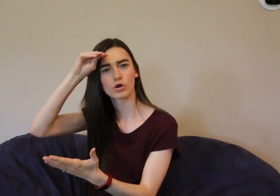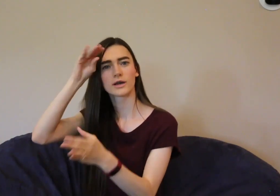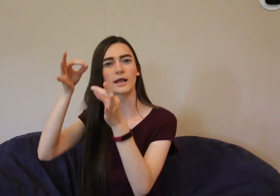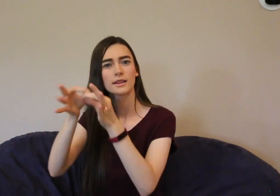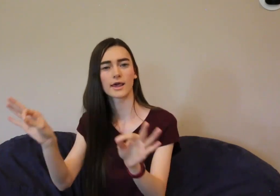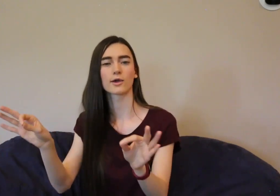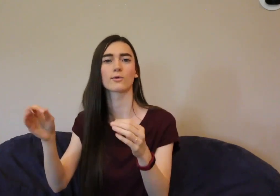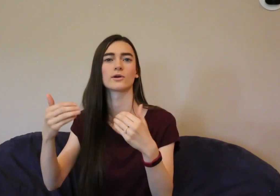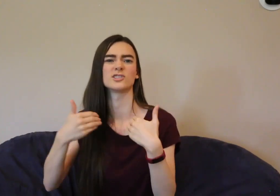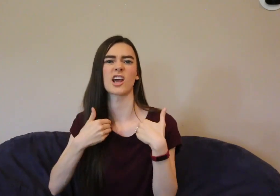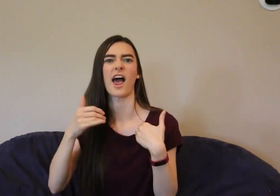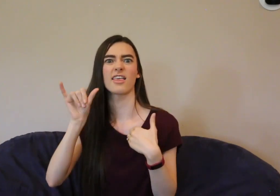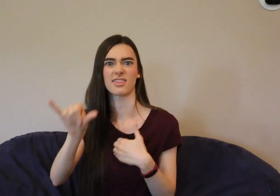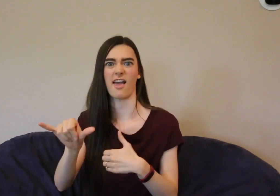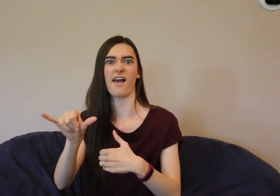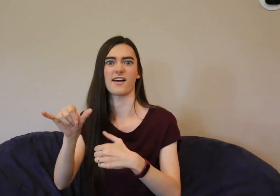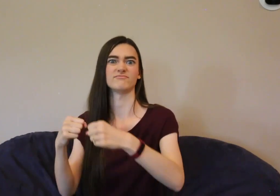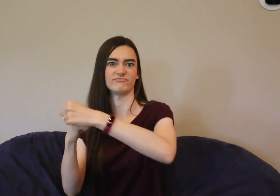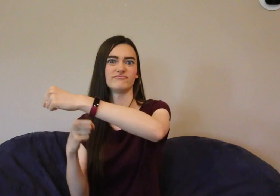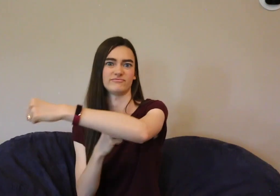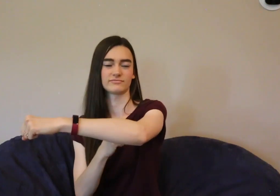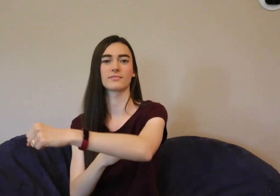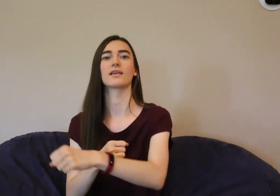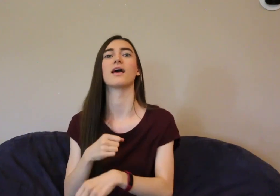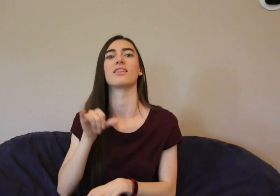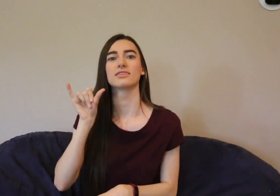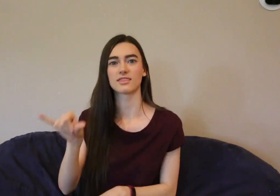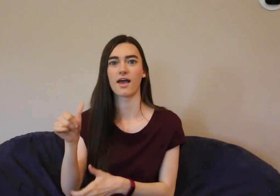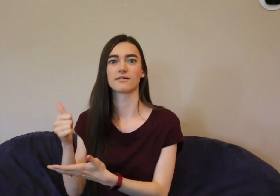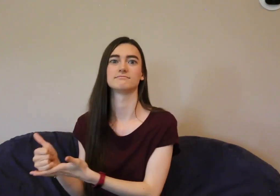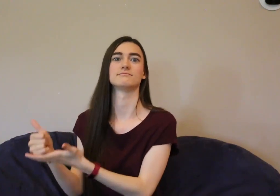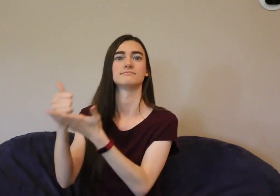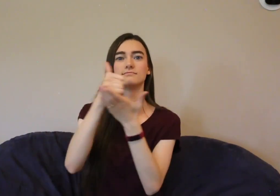I had experience in learning a language and I had that foundation.